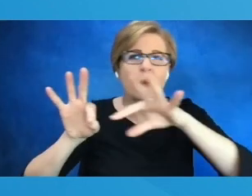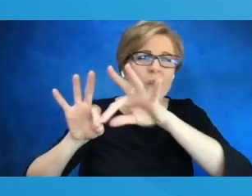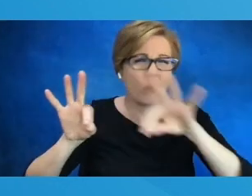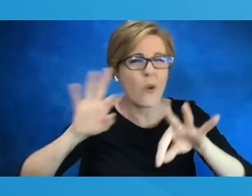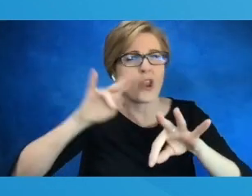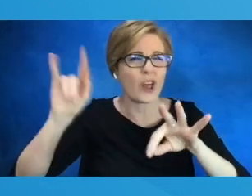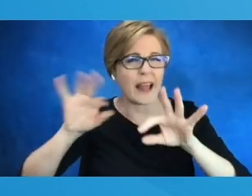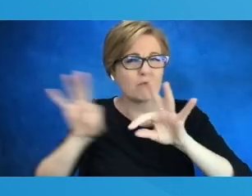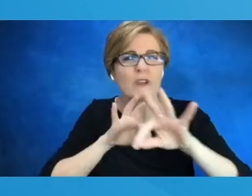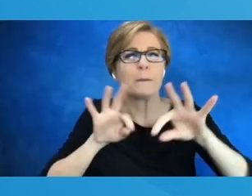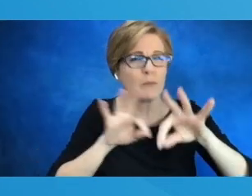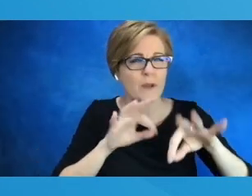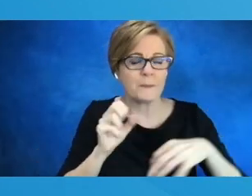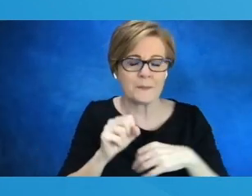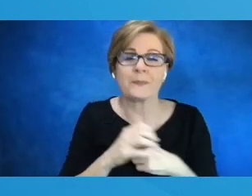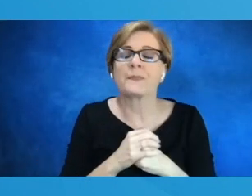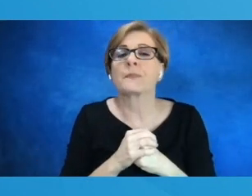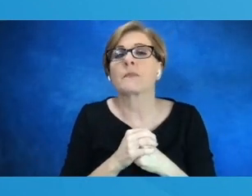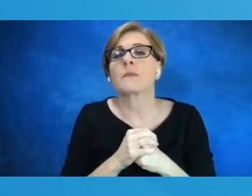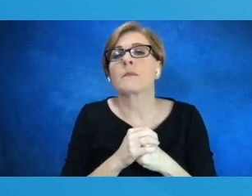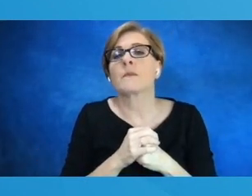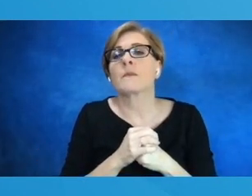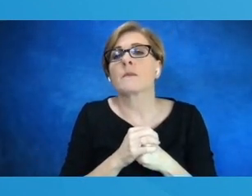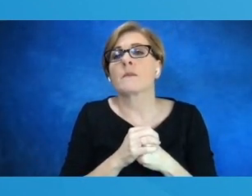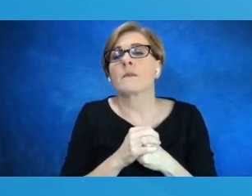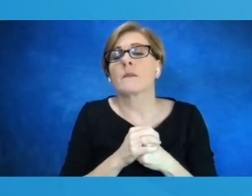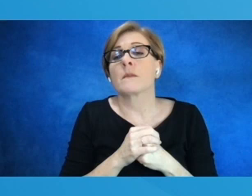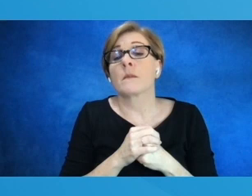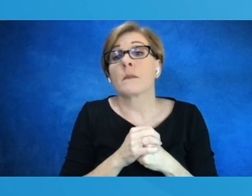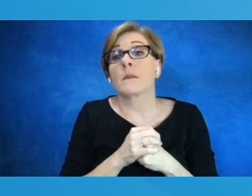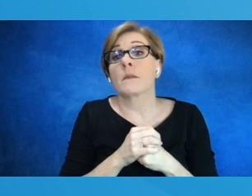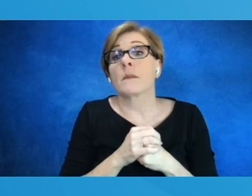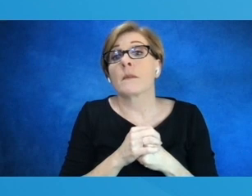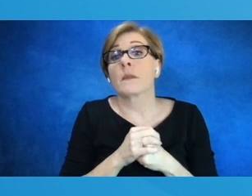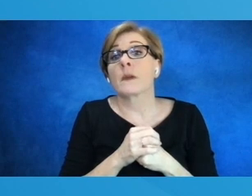ripped. And I'm also seeing maybe what looks like a bit of rope as well.